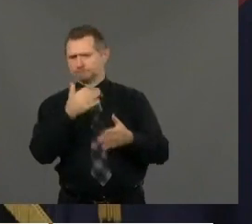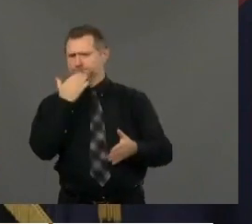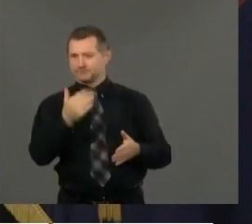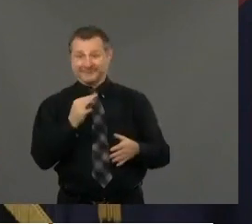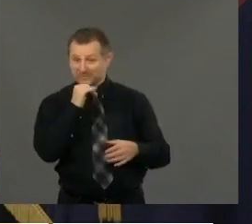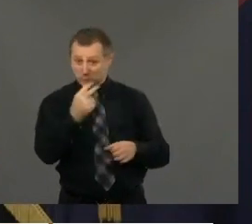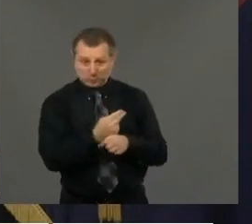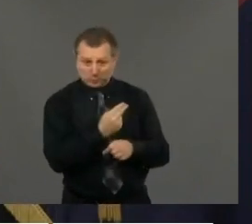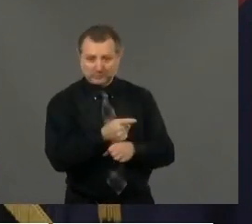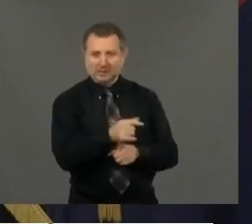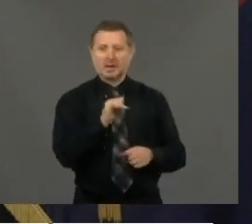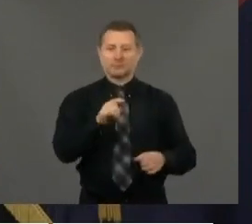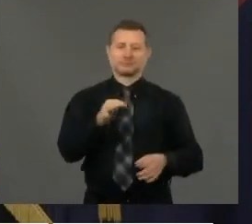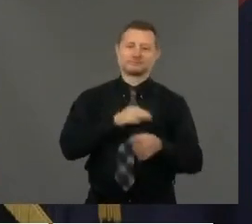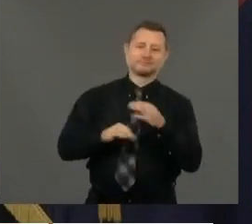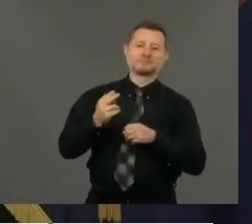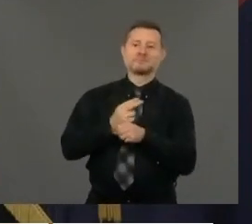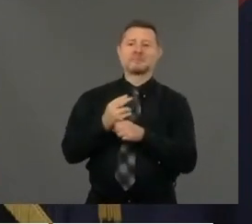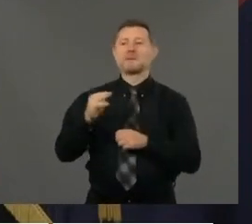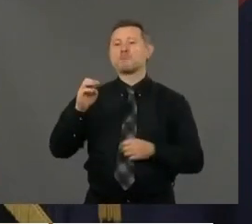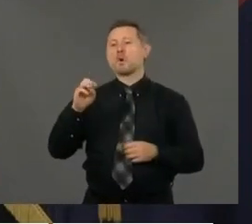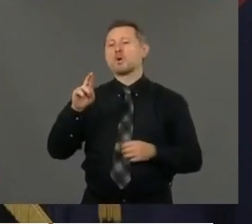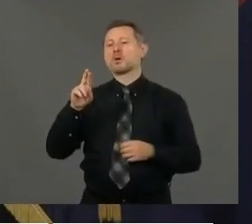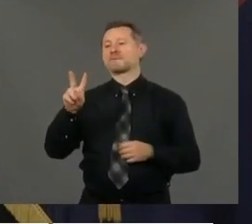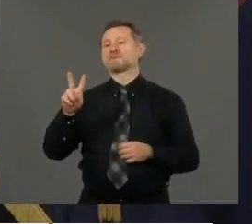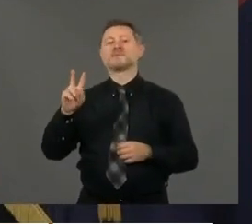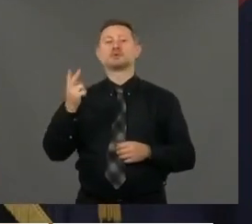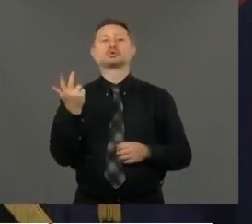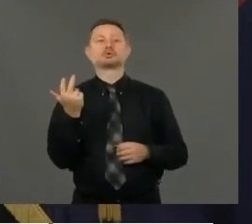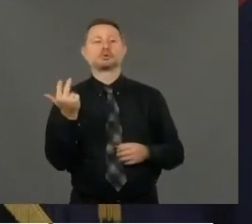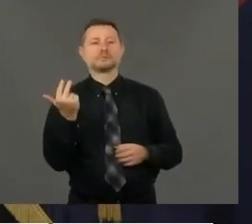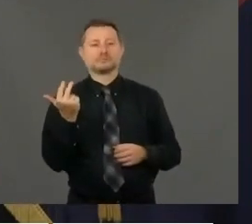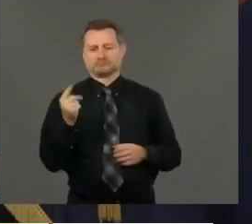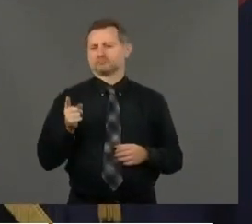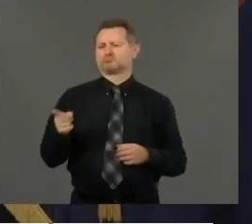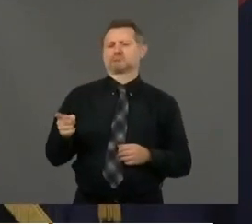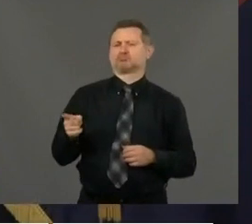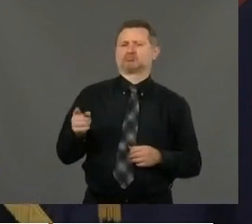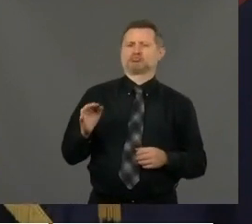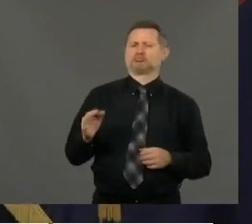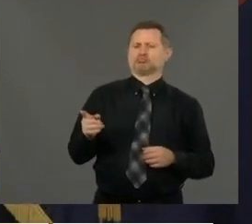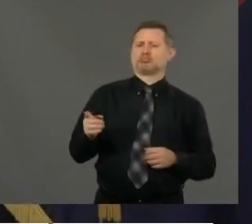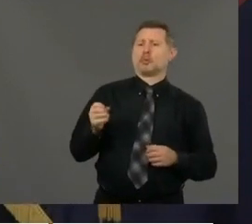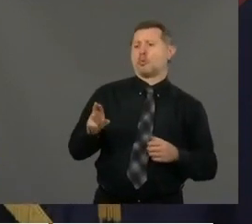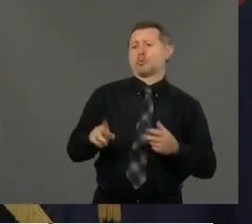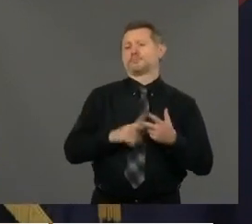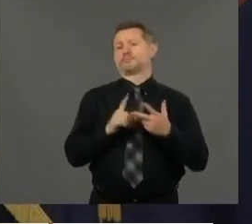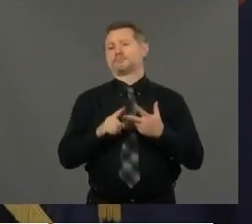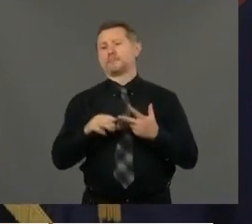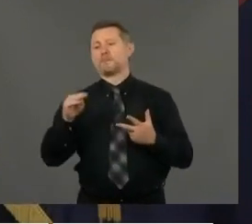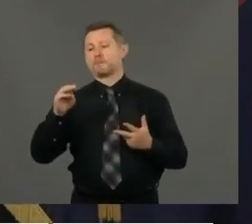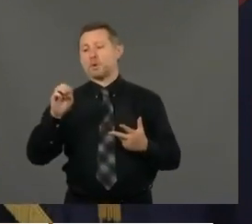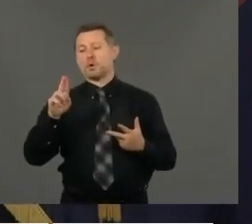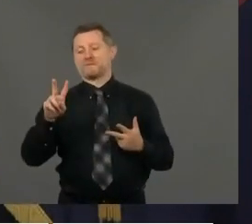COMPLICATIONS, ETC. BUT, WE PUT OUR GUIDANCE. THE HEPA FILTER IS THE BEST FOR